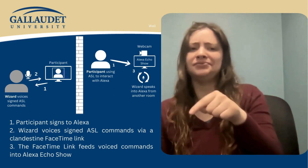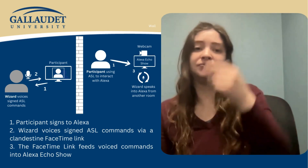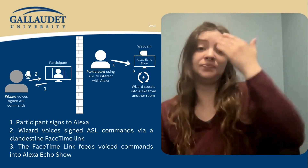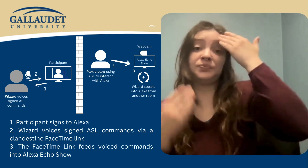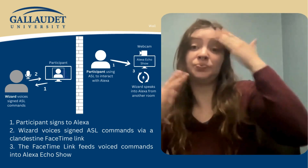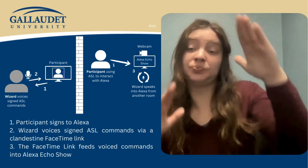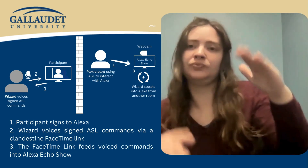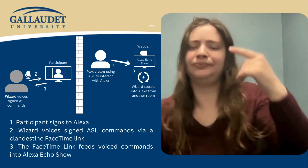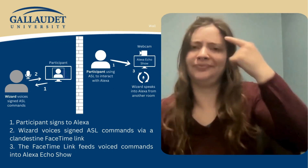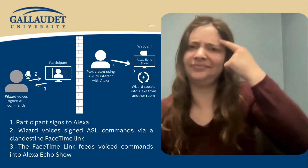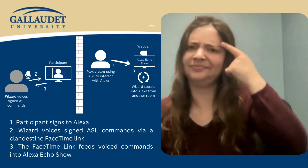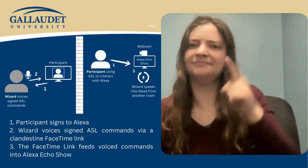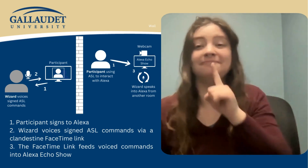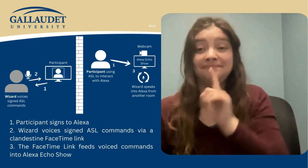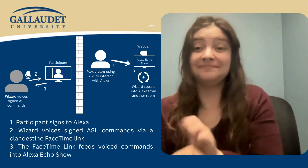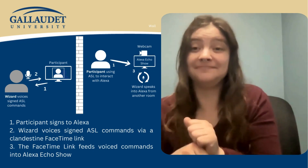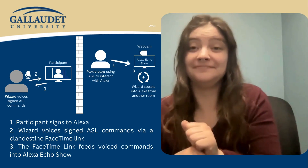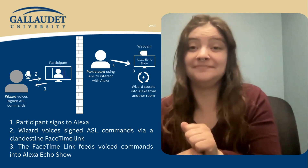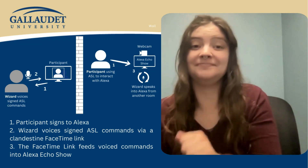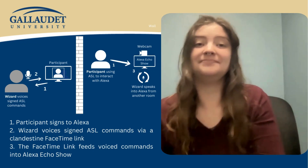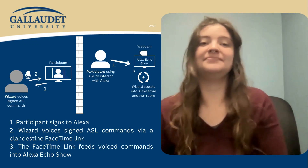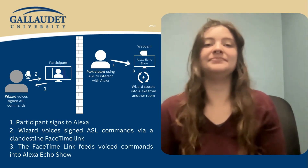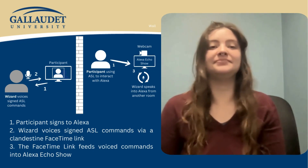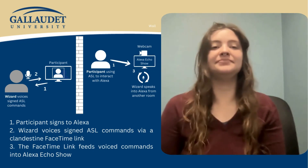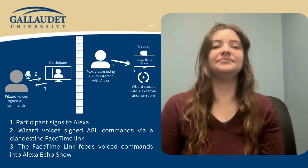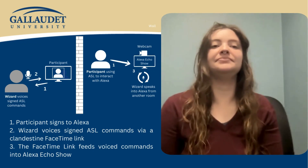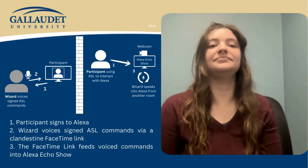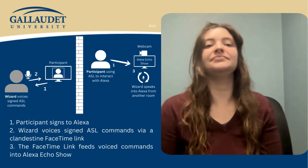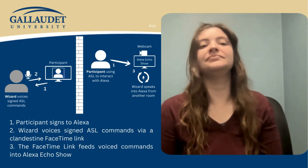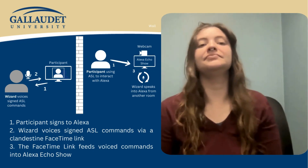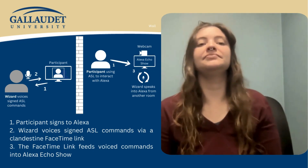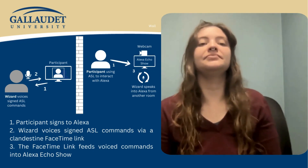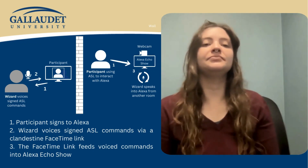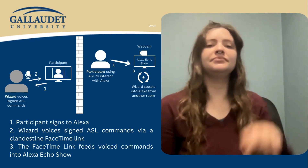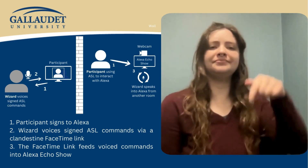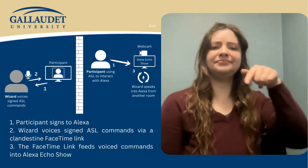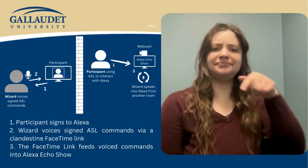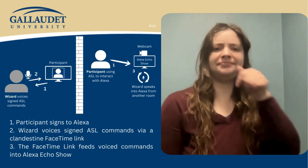The setup consists of two different stations, the smart home "Dorothy" station for their